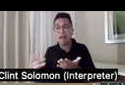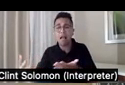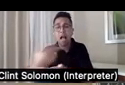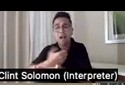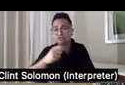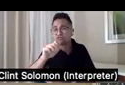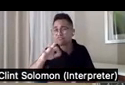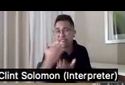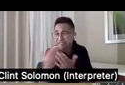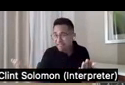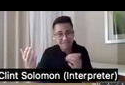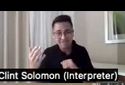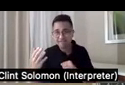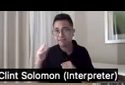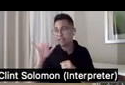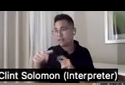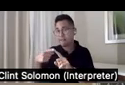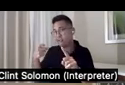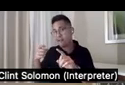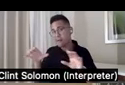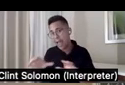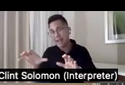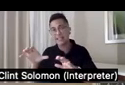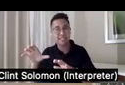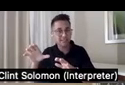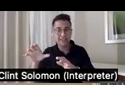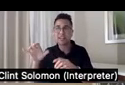that are from an activity we did with a child like maybe going to a birthday